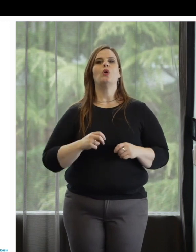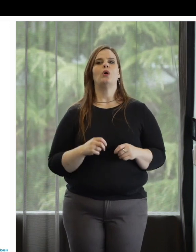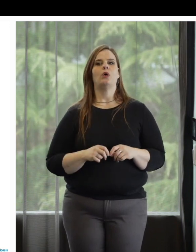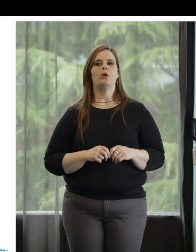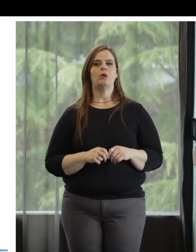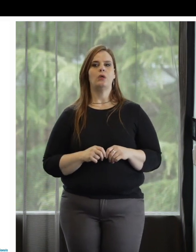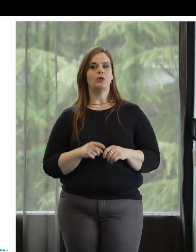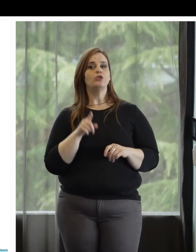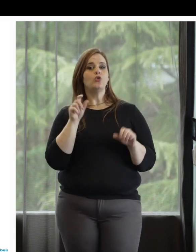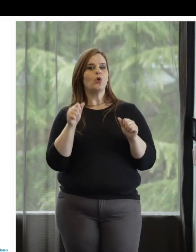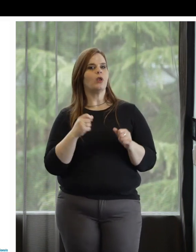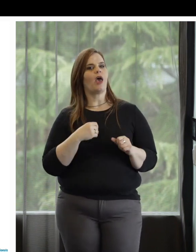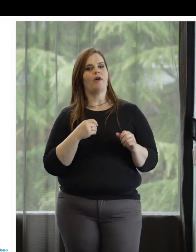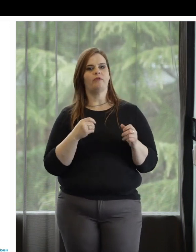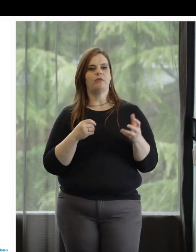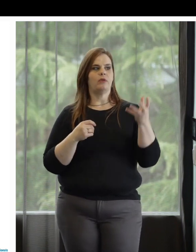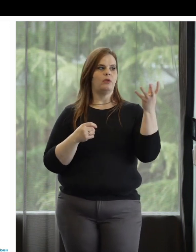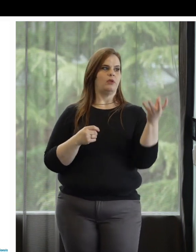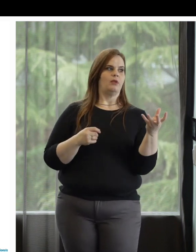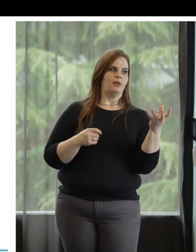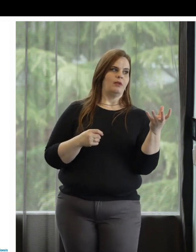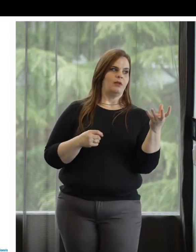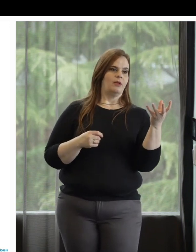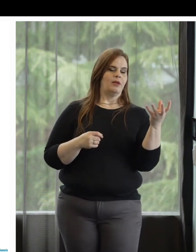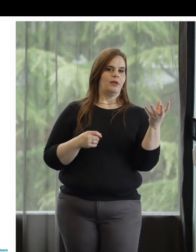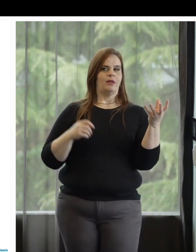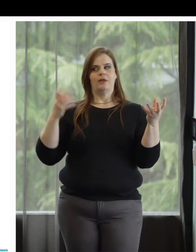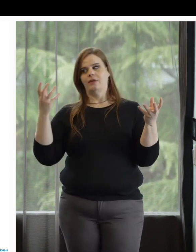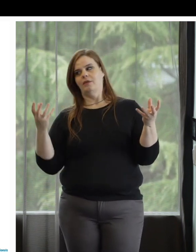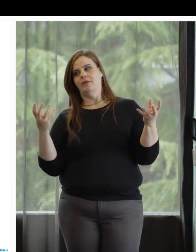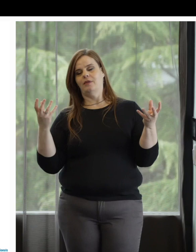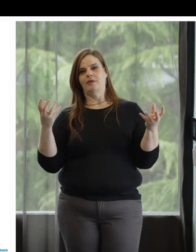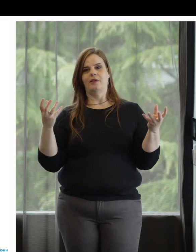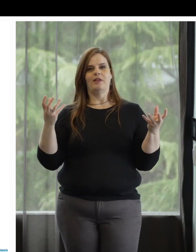apples and oranges using the same standard but that don't